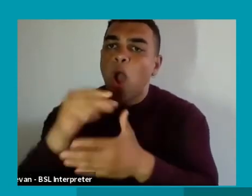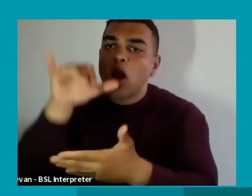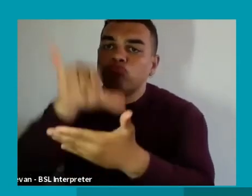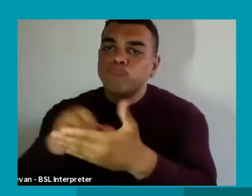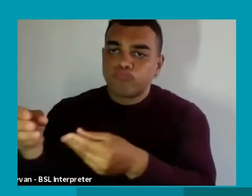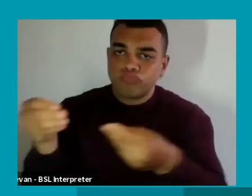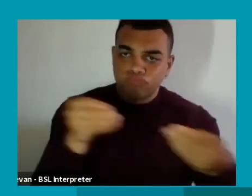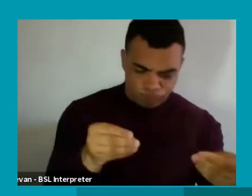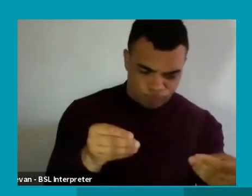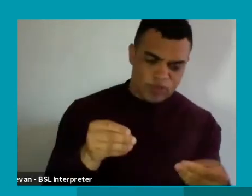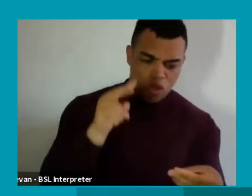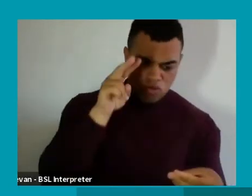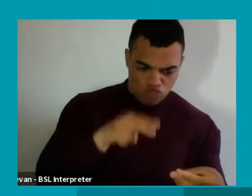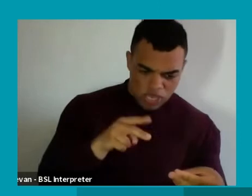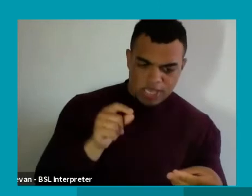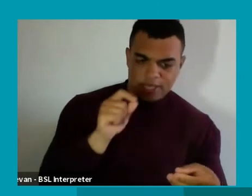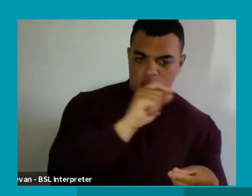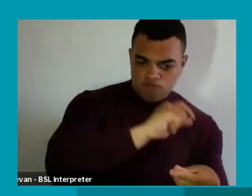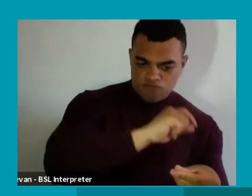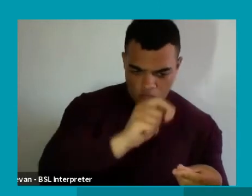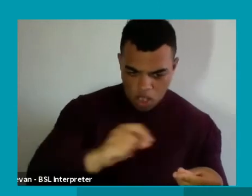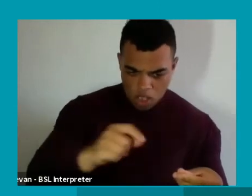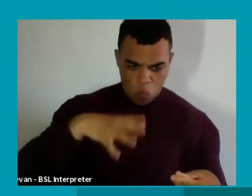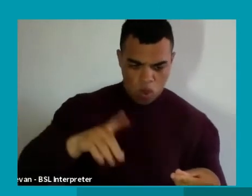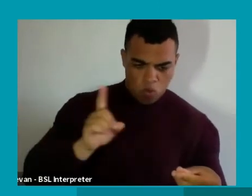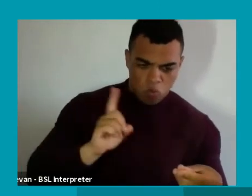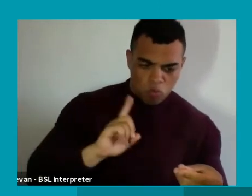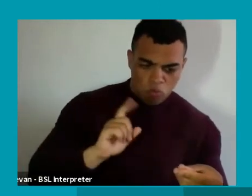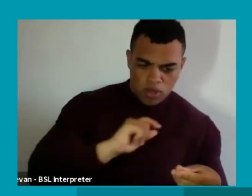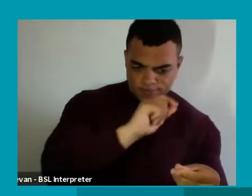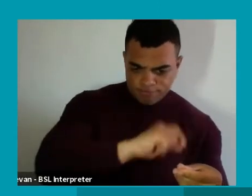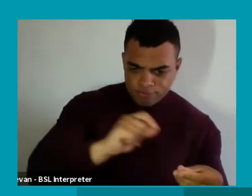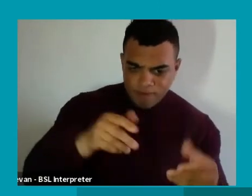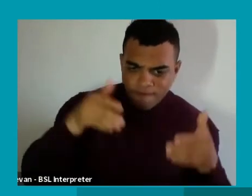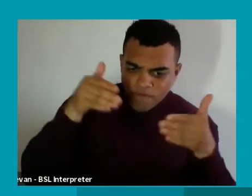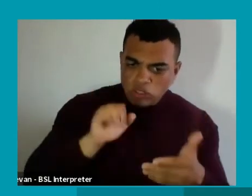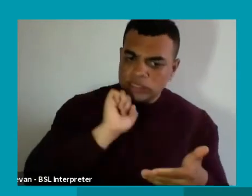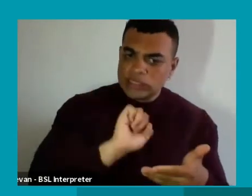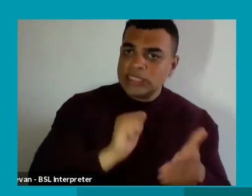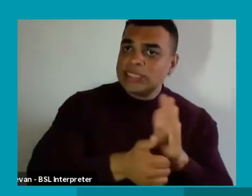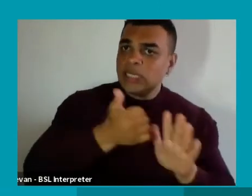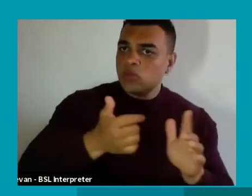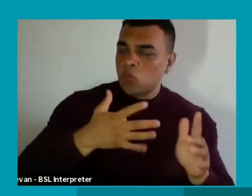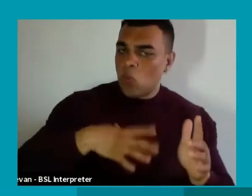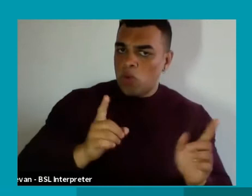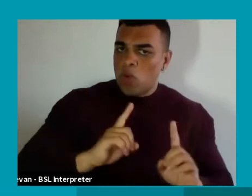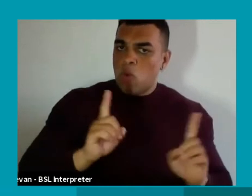Spend time and focus on knowledge, experience and the skills required. And just map that across to